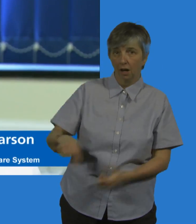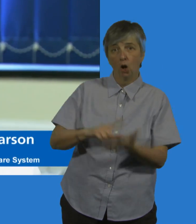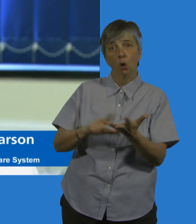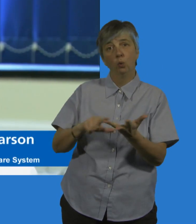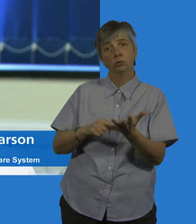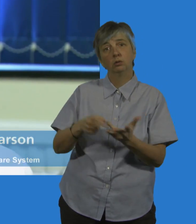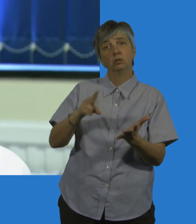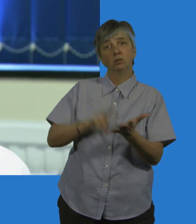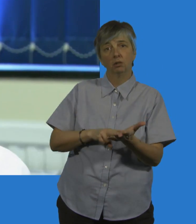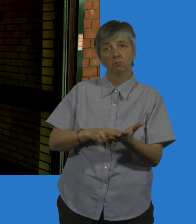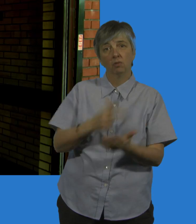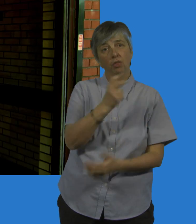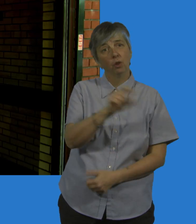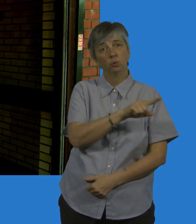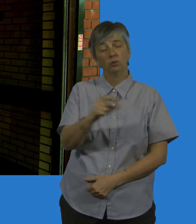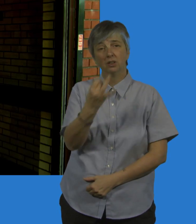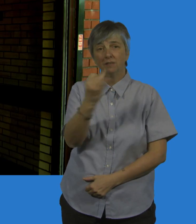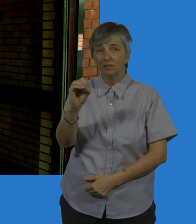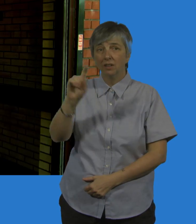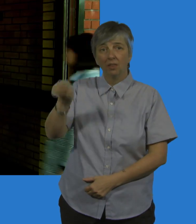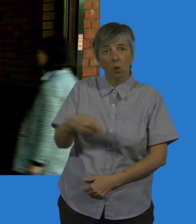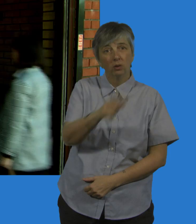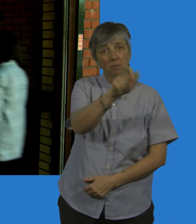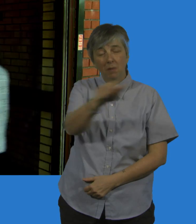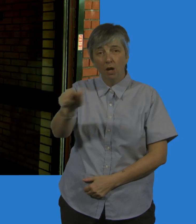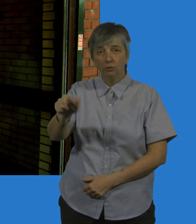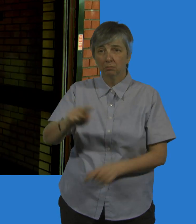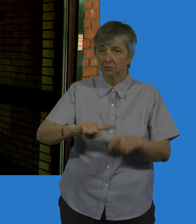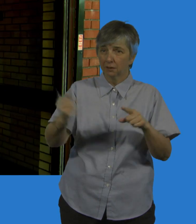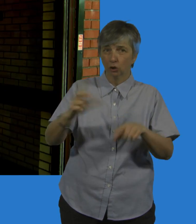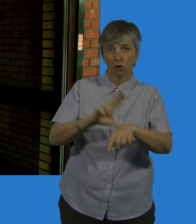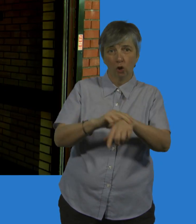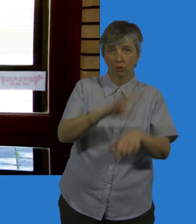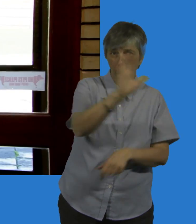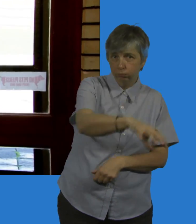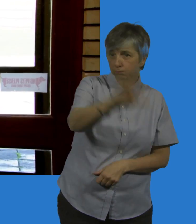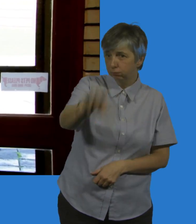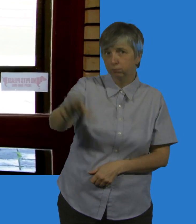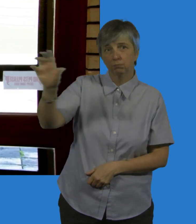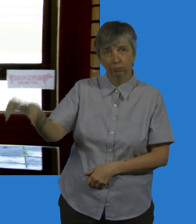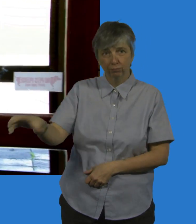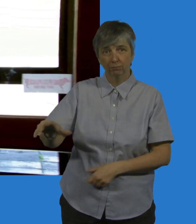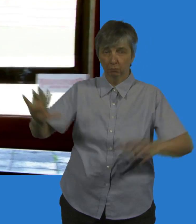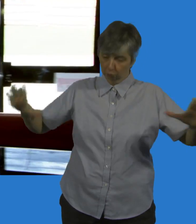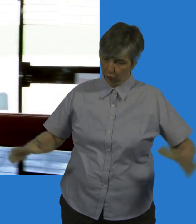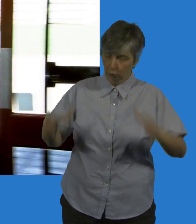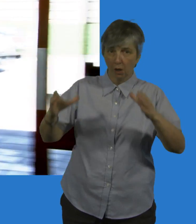have been working together in groupings covering 30 to 70,000 patients. Services such as community